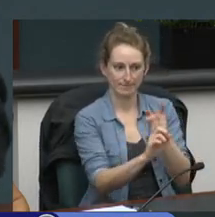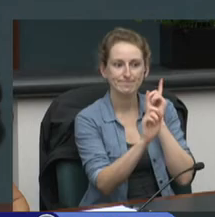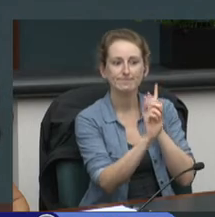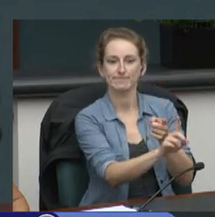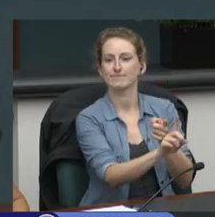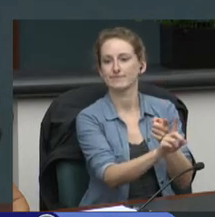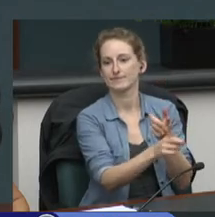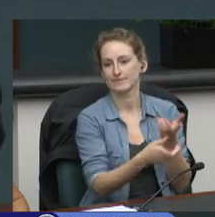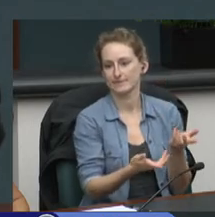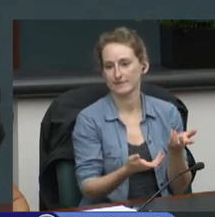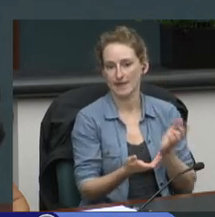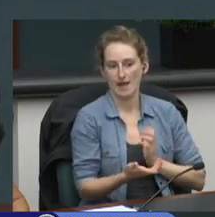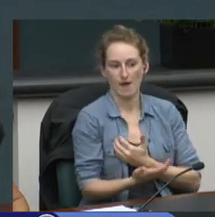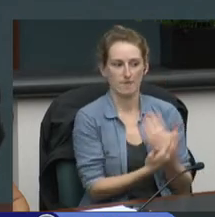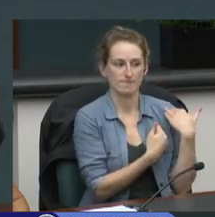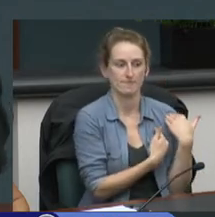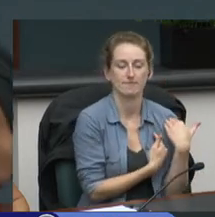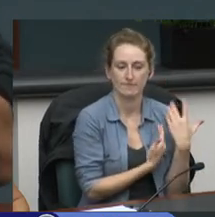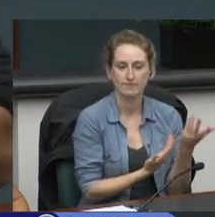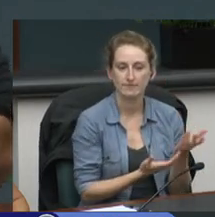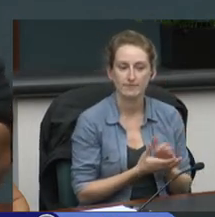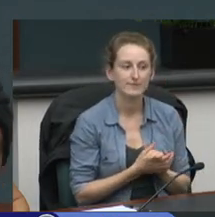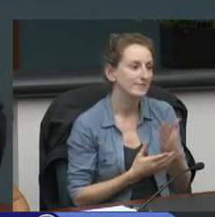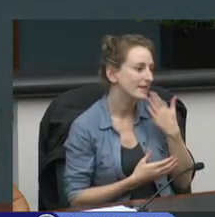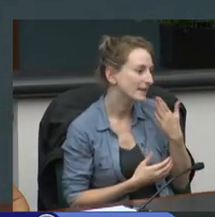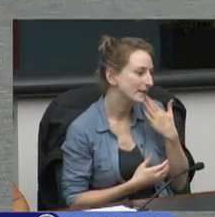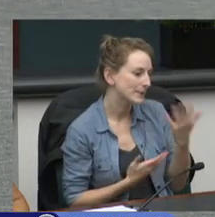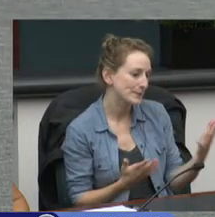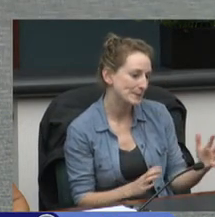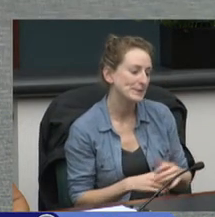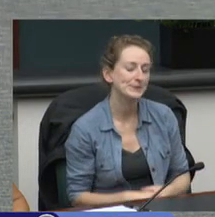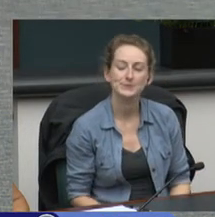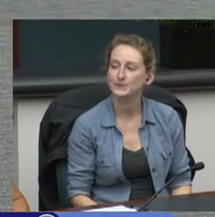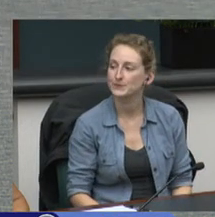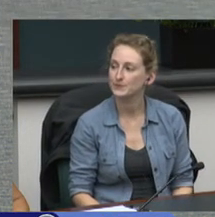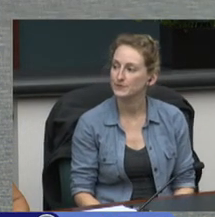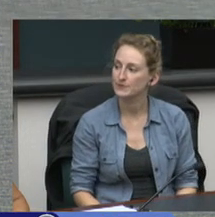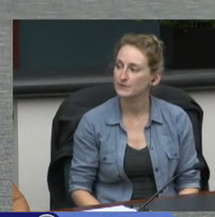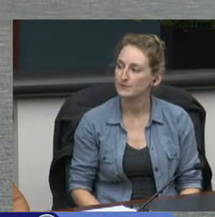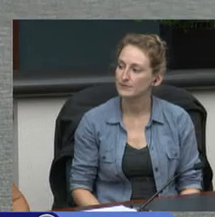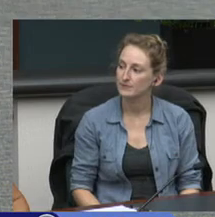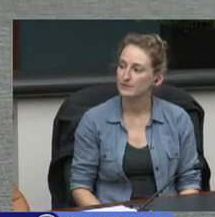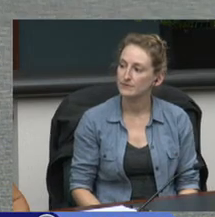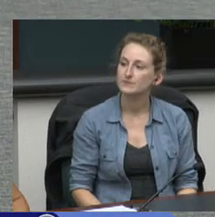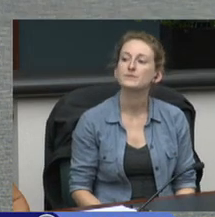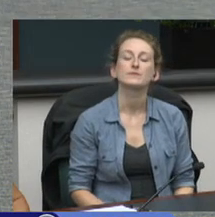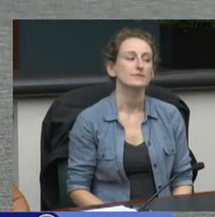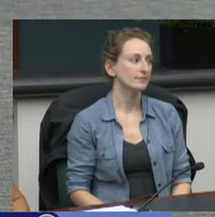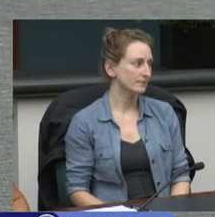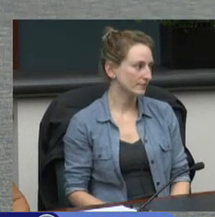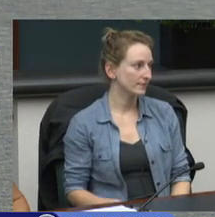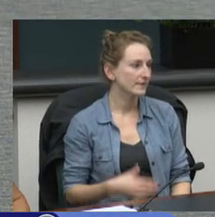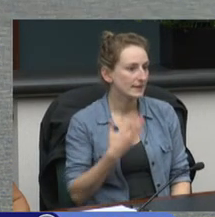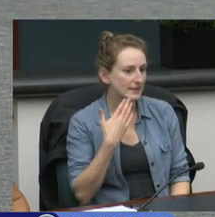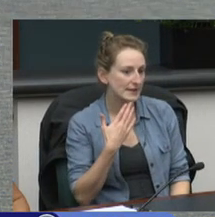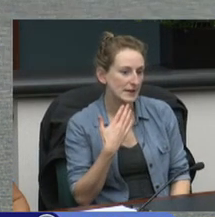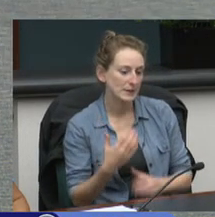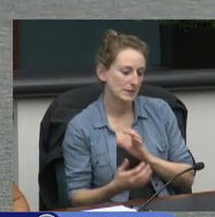is our responsibility thank you Thank You councillor Valen